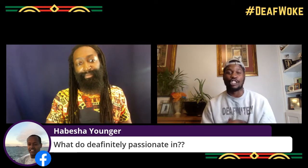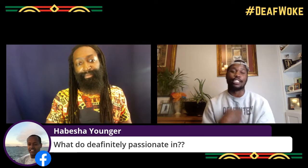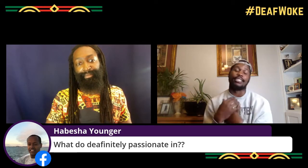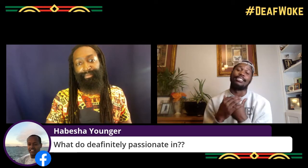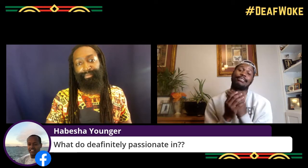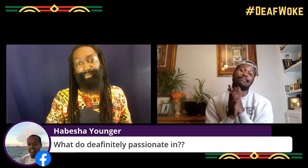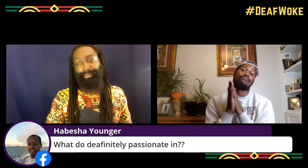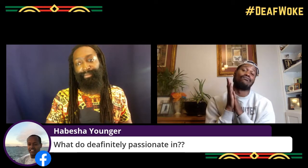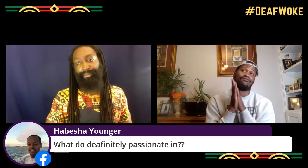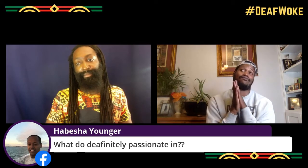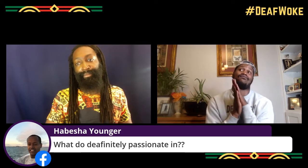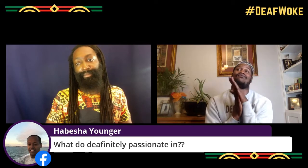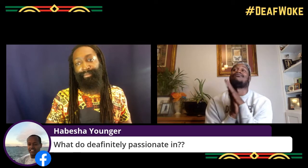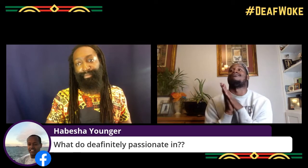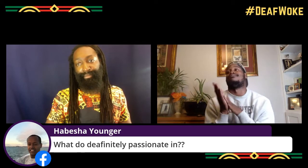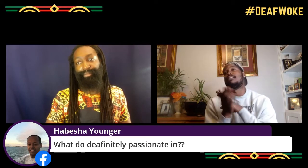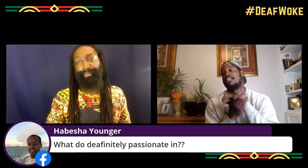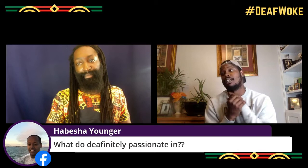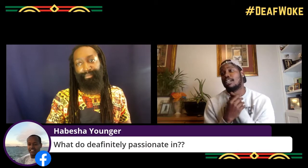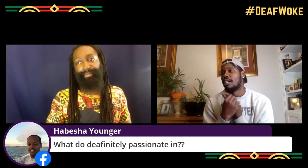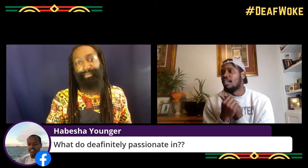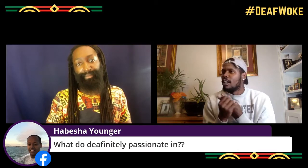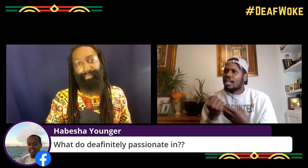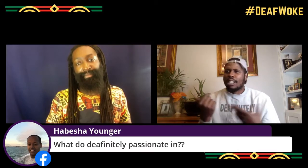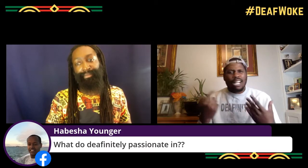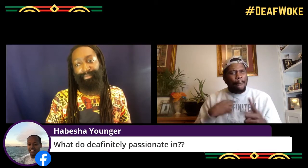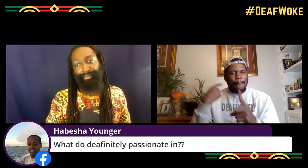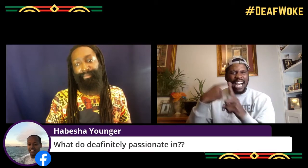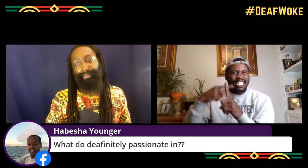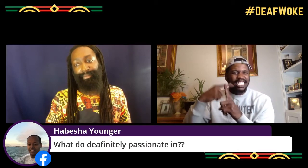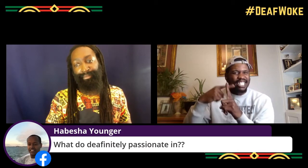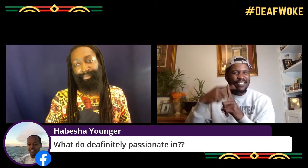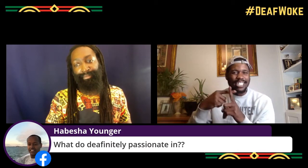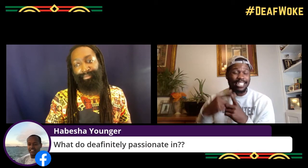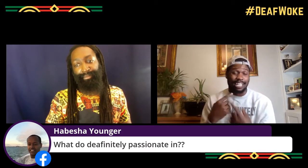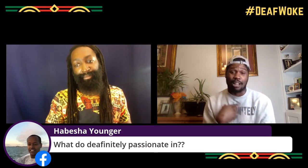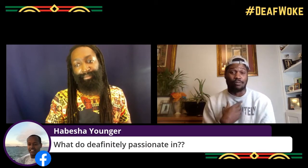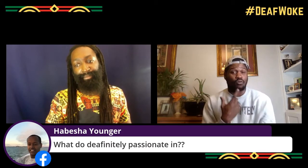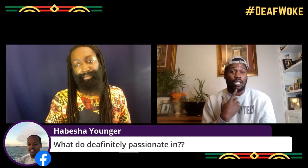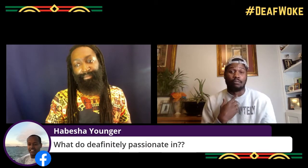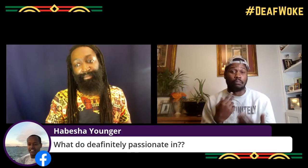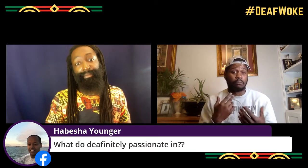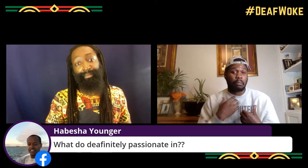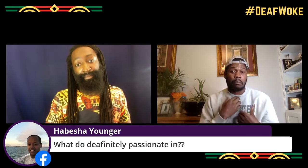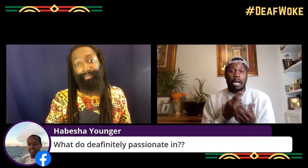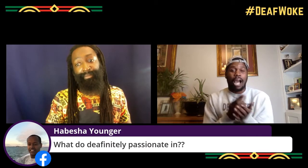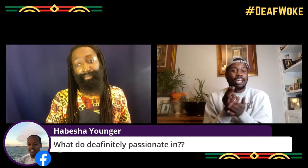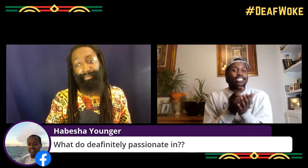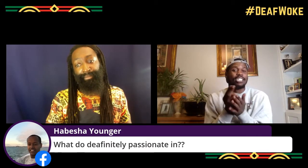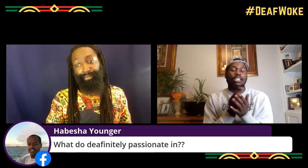There's another one. Something that I'm passionate in, You know, positivity.